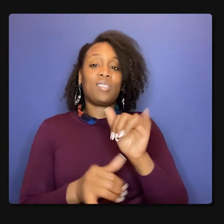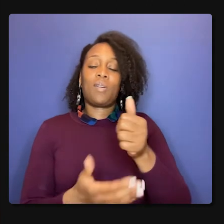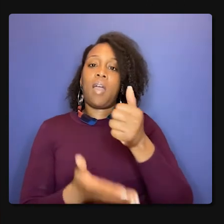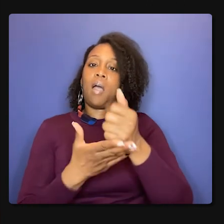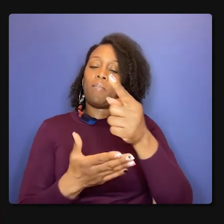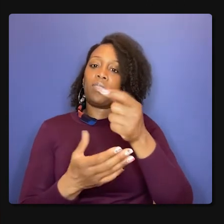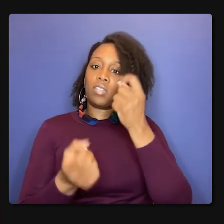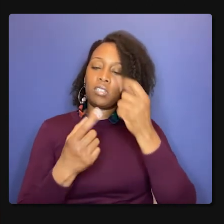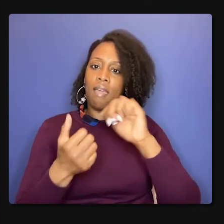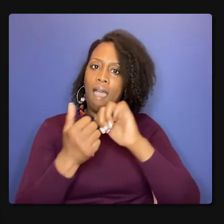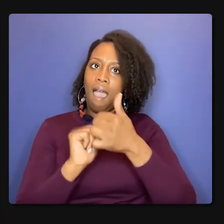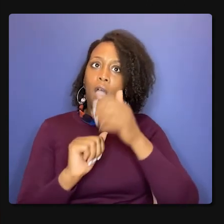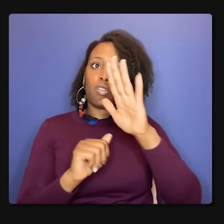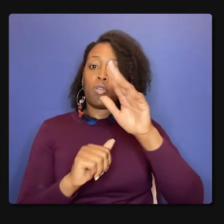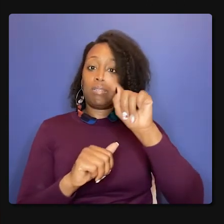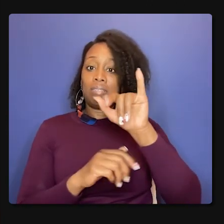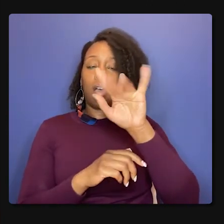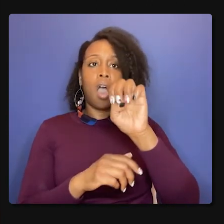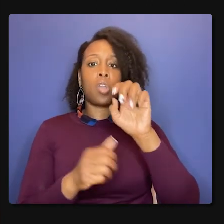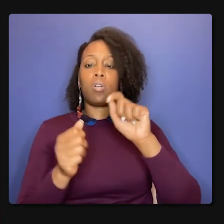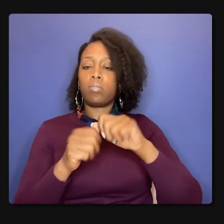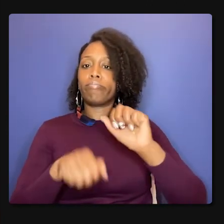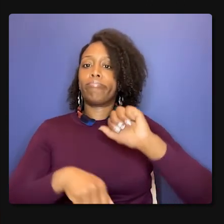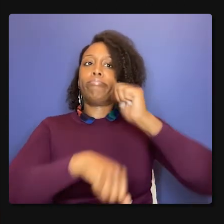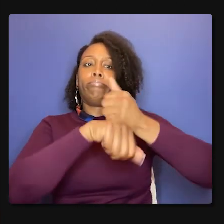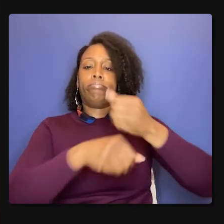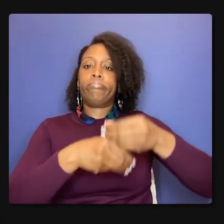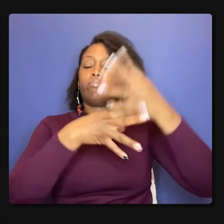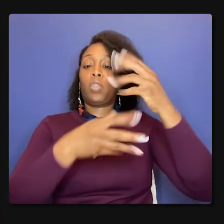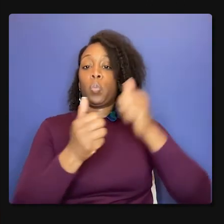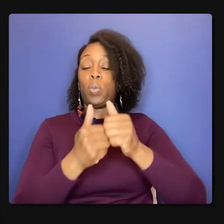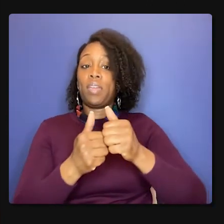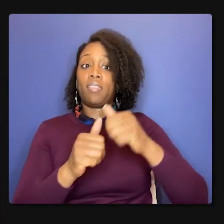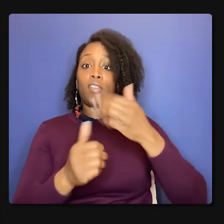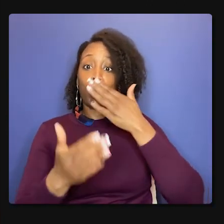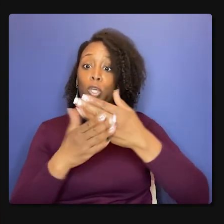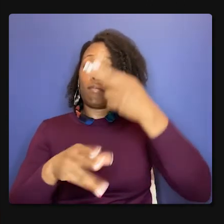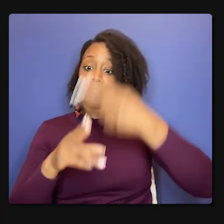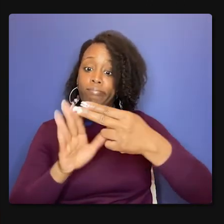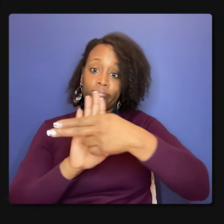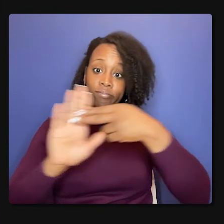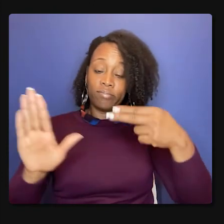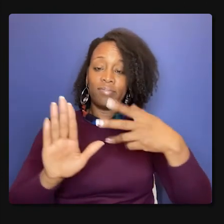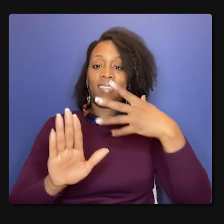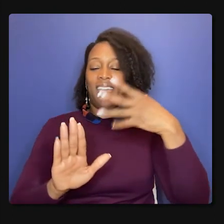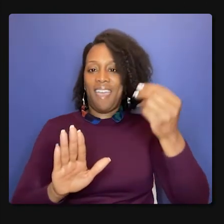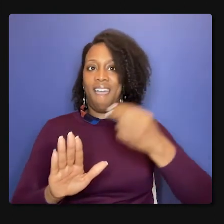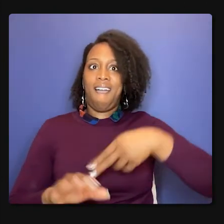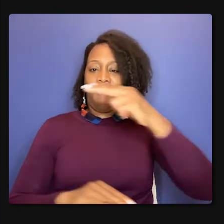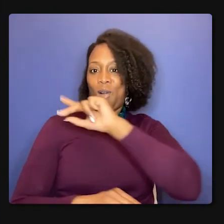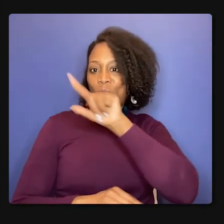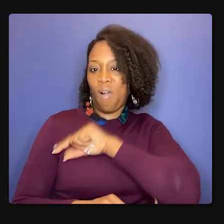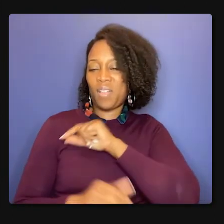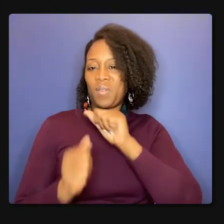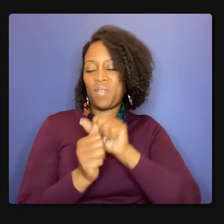as well as giving you an outline for how your title ships with credibility and at a high quality with our publishing process.